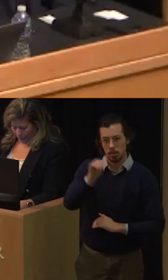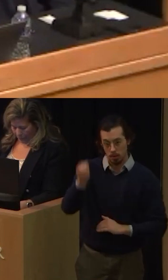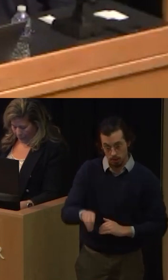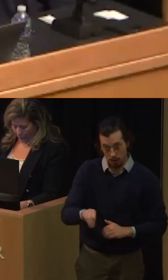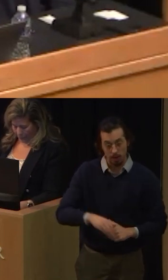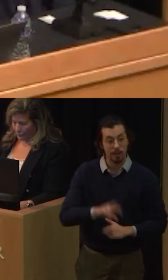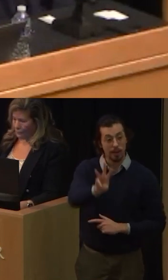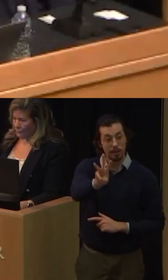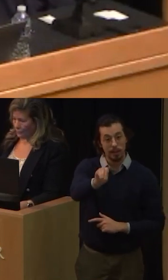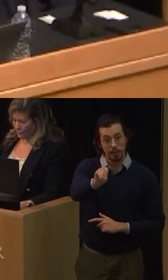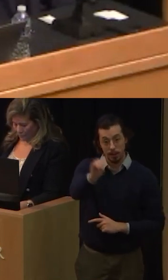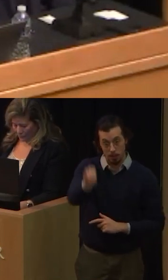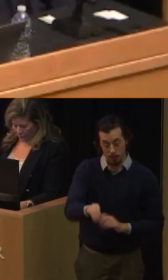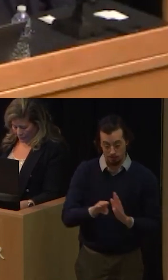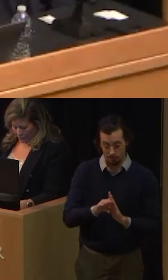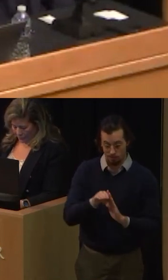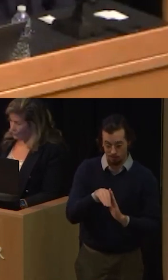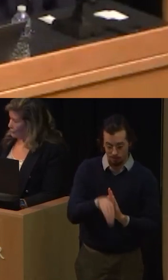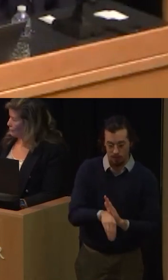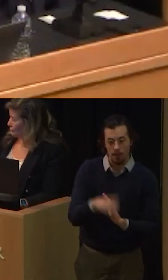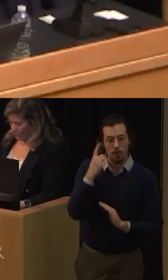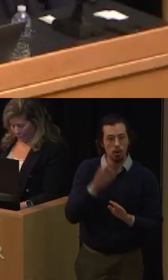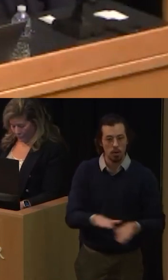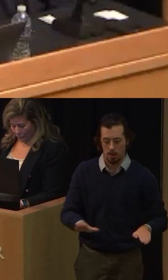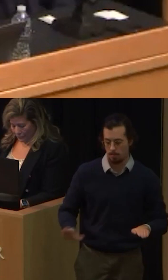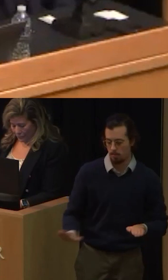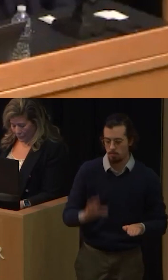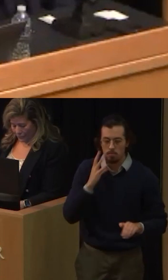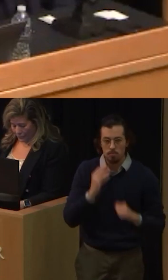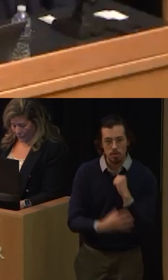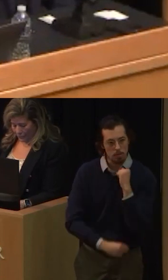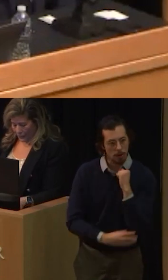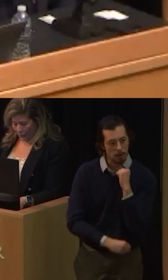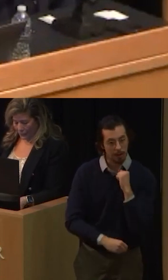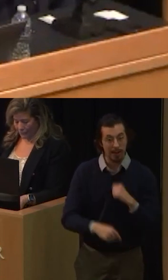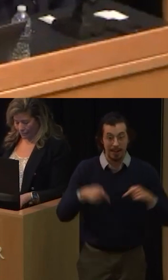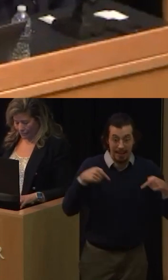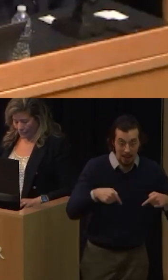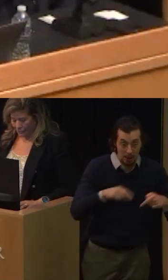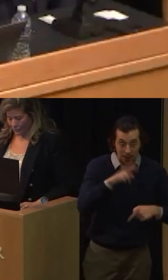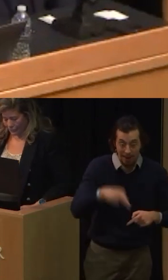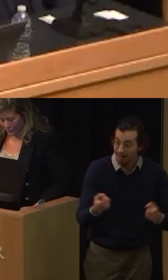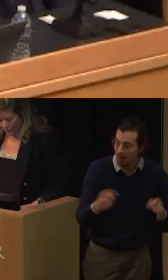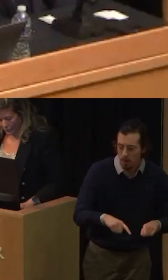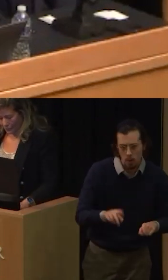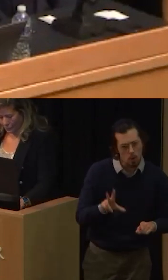60% decline in childhood poverty, and that did not happen here in Rochester, and that's in part